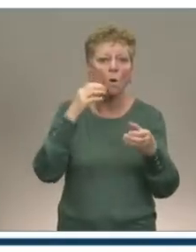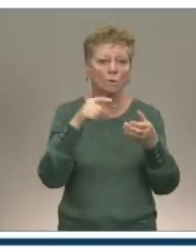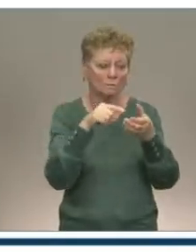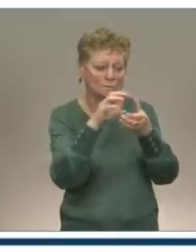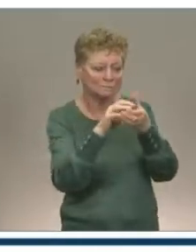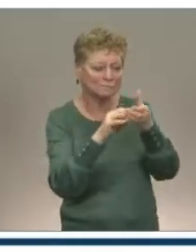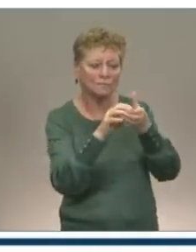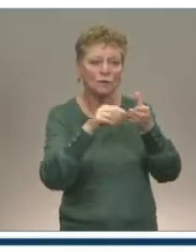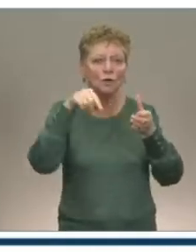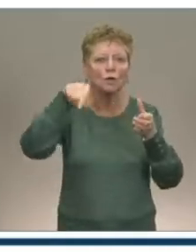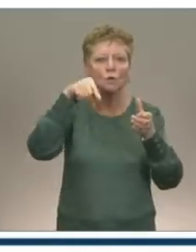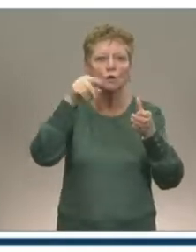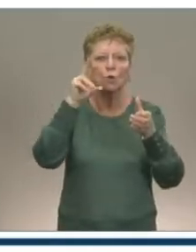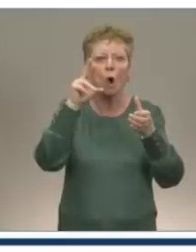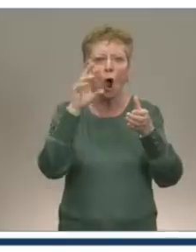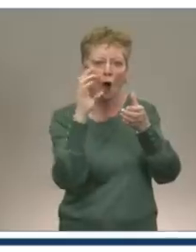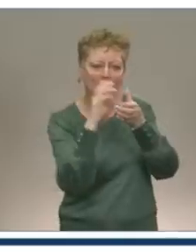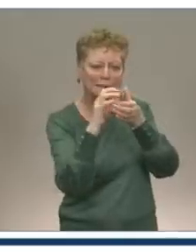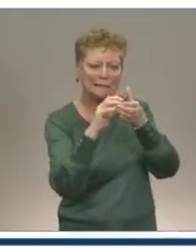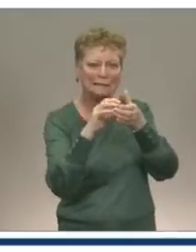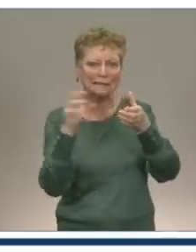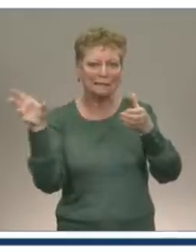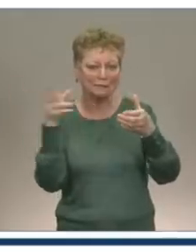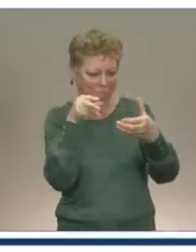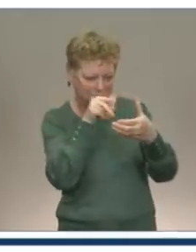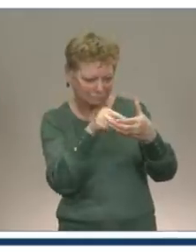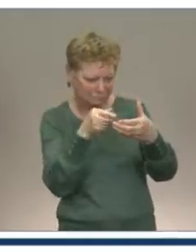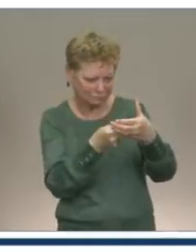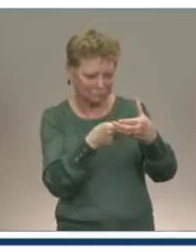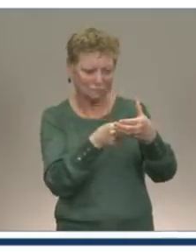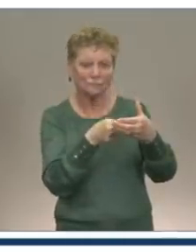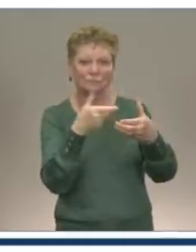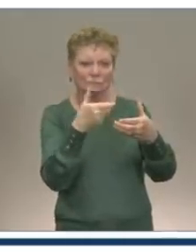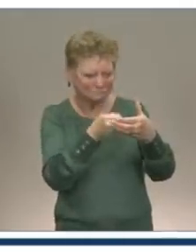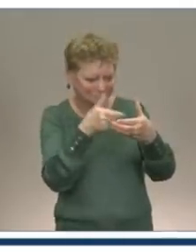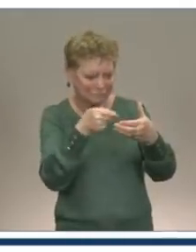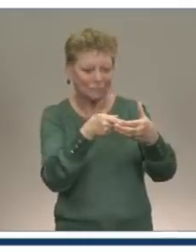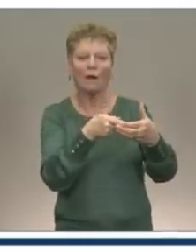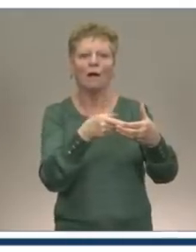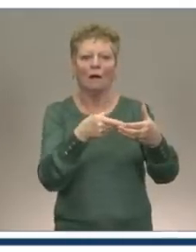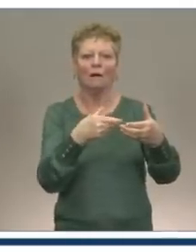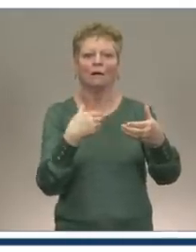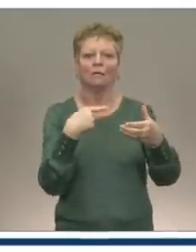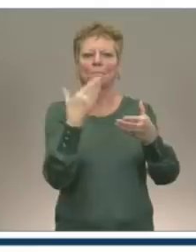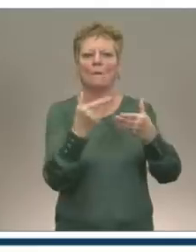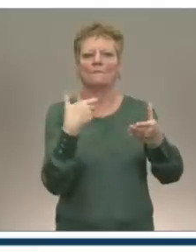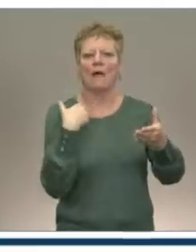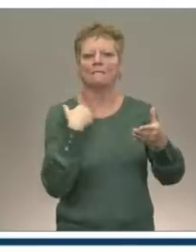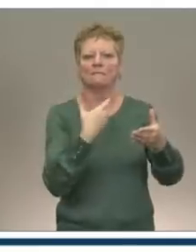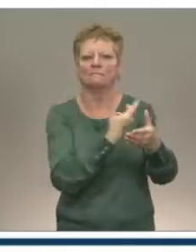more people using that qr reader it's very accurate it's it's um it's it's it's easy and it's